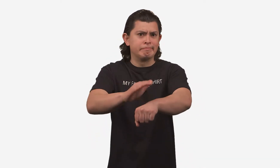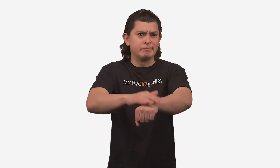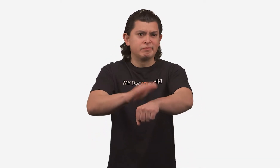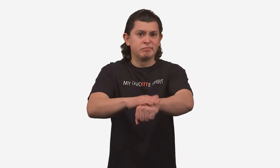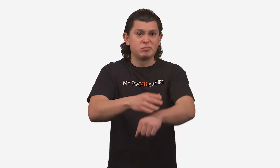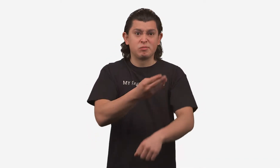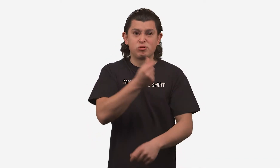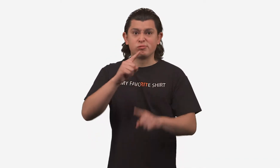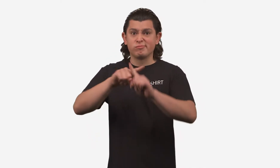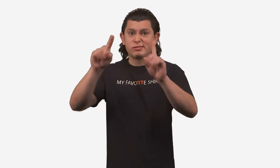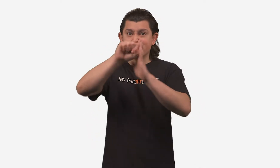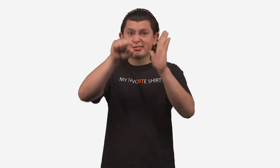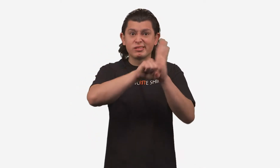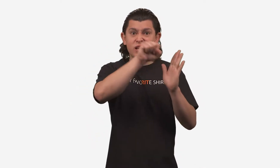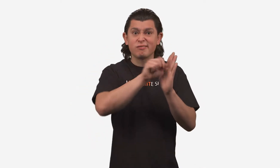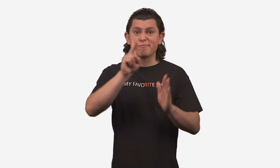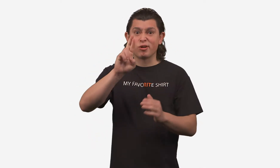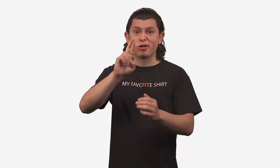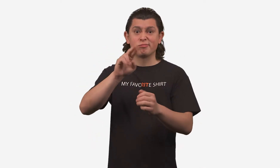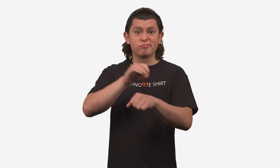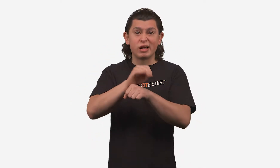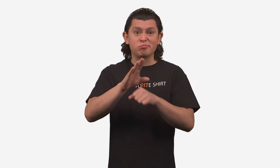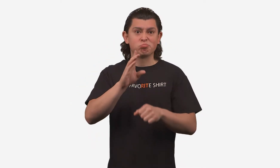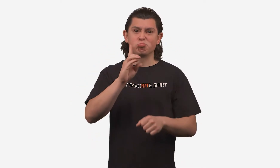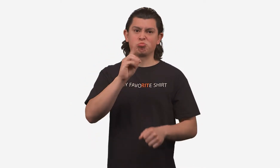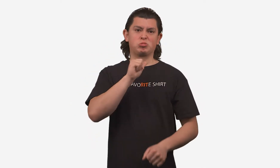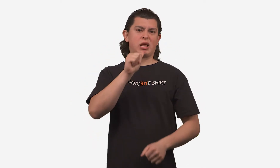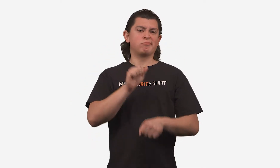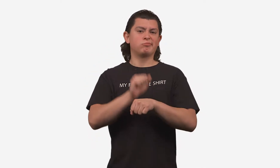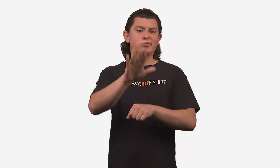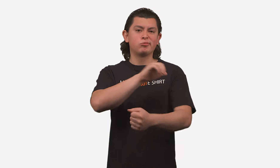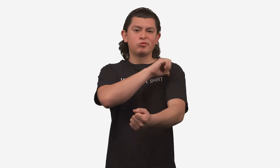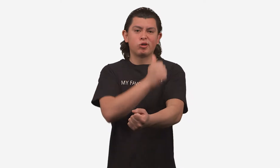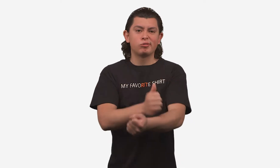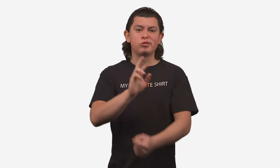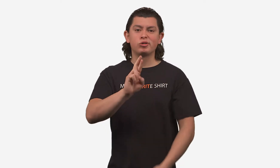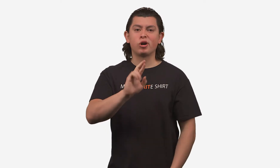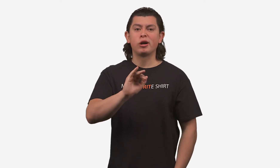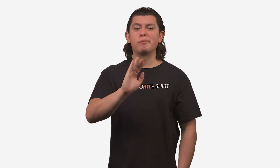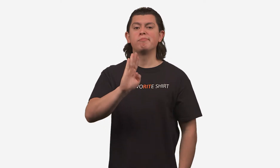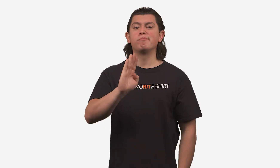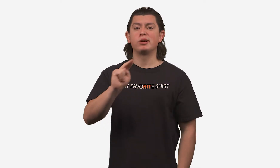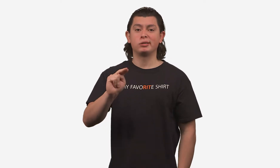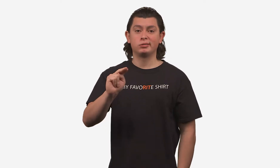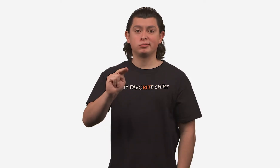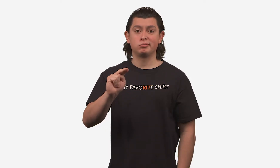A FEW VR OFFICES DO NOT SEND THE AUTHORIZATION TO RIT BARNES & NOBLE AND MAY HAVE